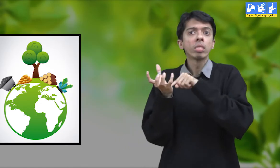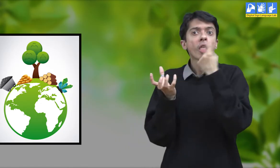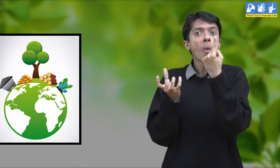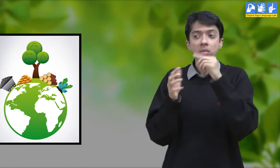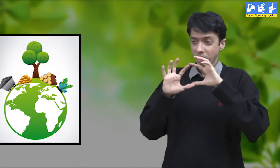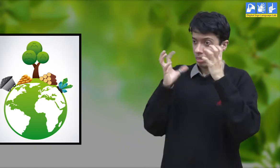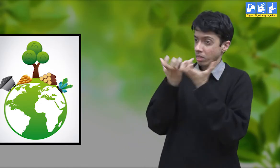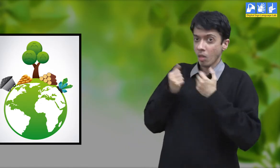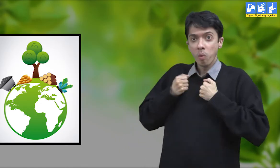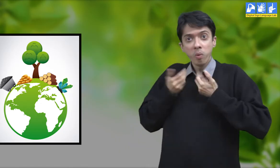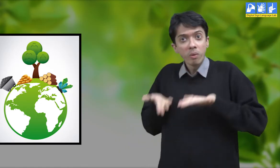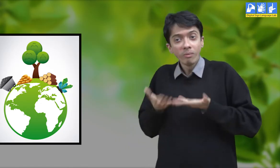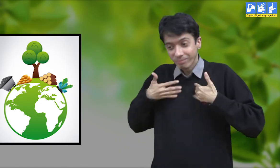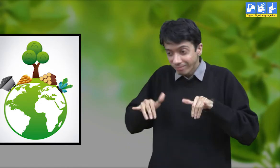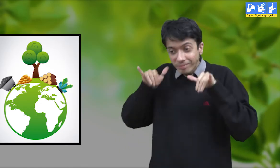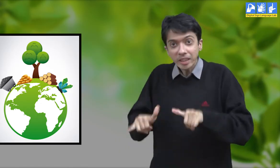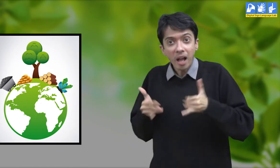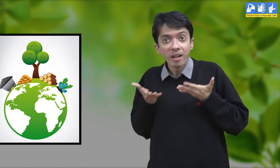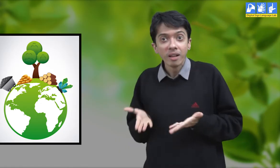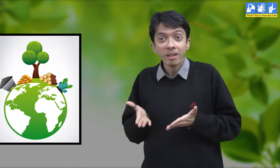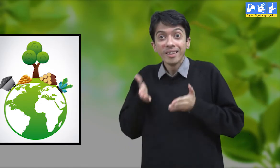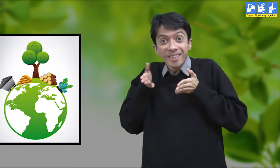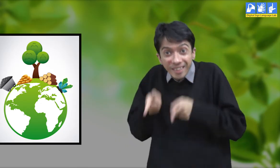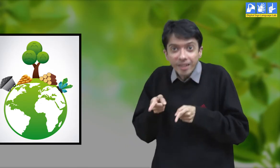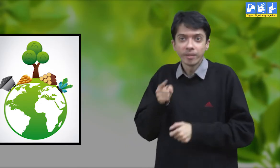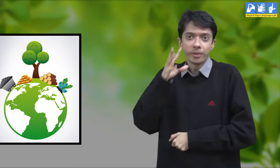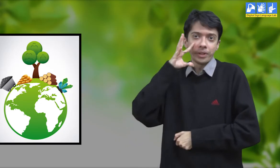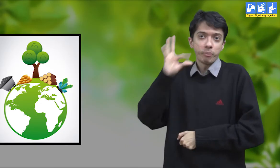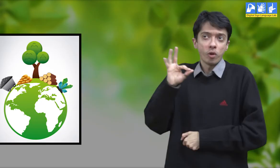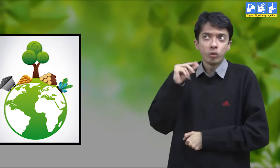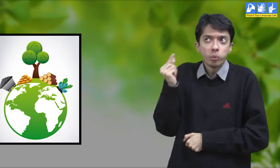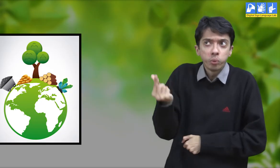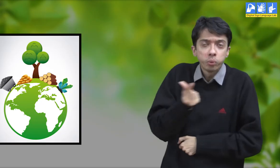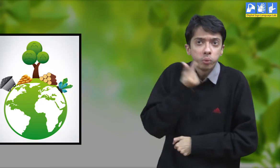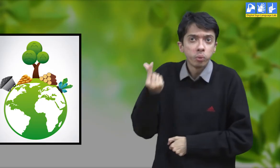Earth is the only planet where life exists. Where we all live.